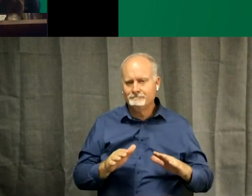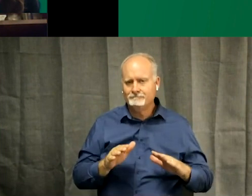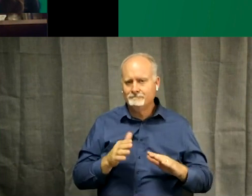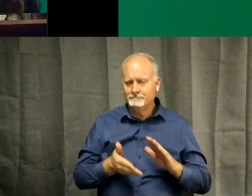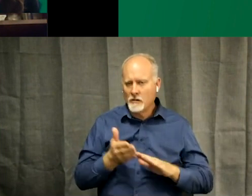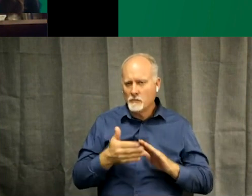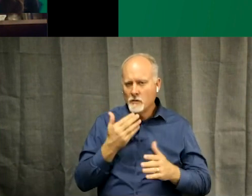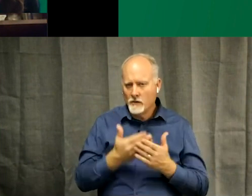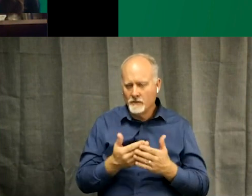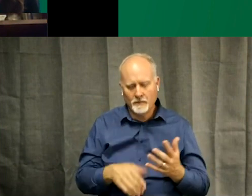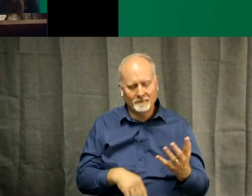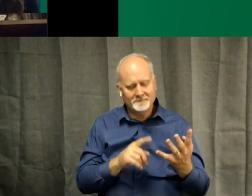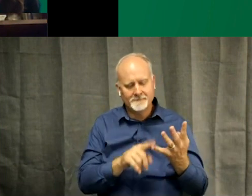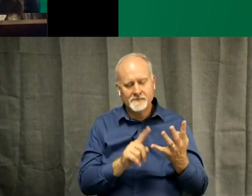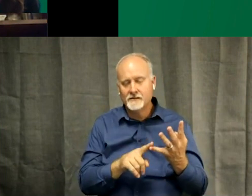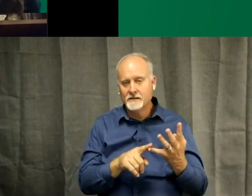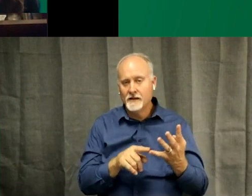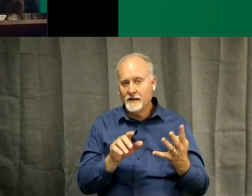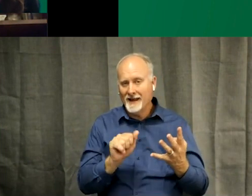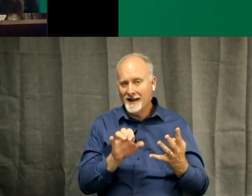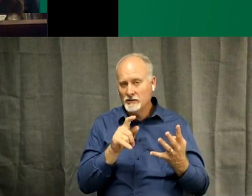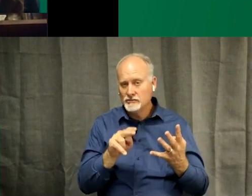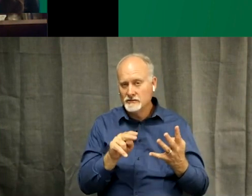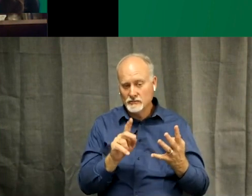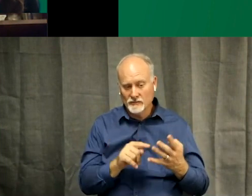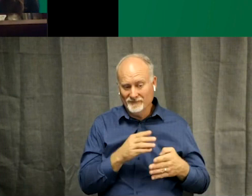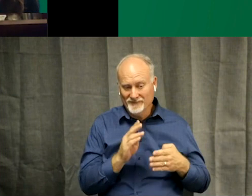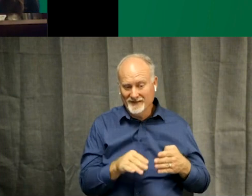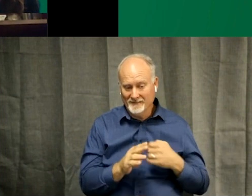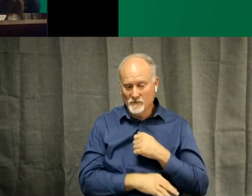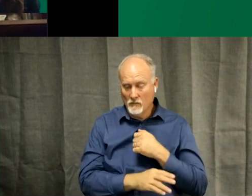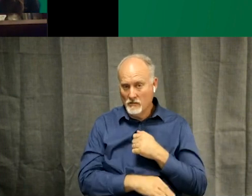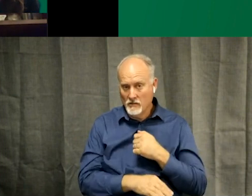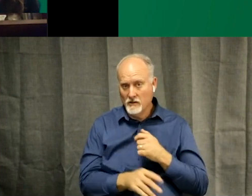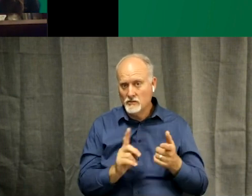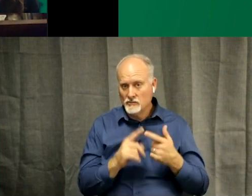update you on the action steps to safely finish the fall semester and to successfully start the